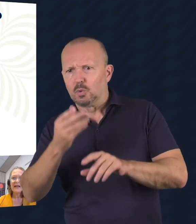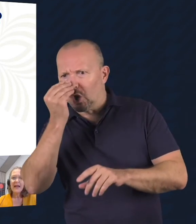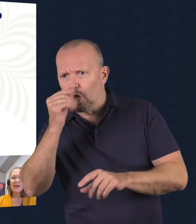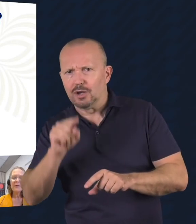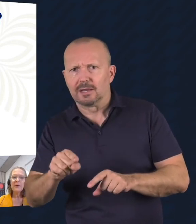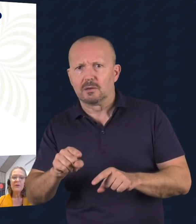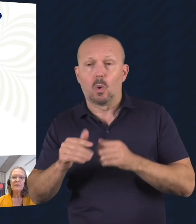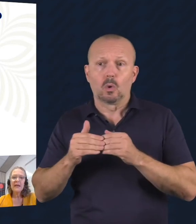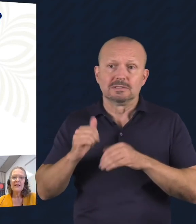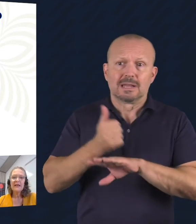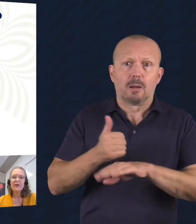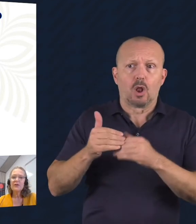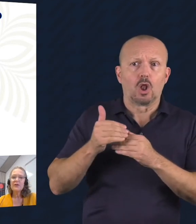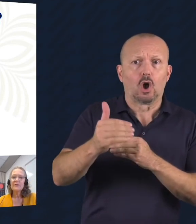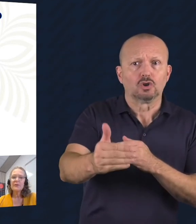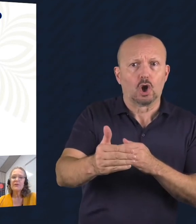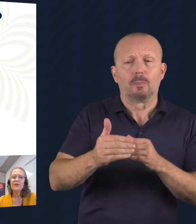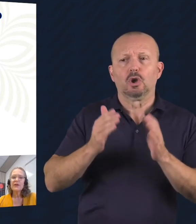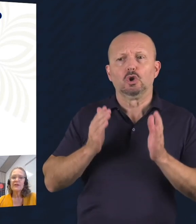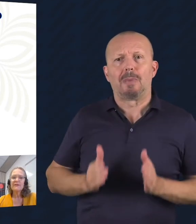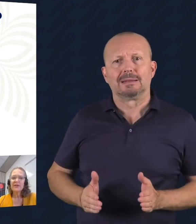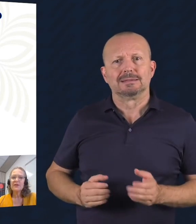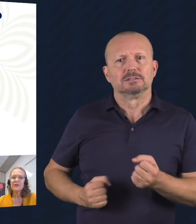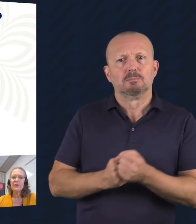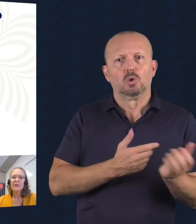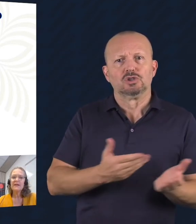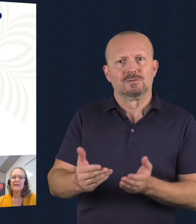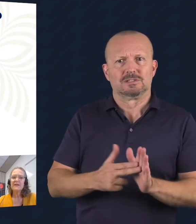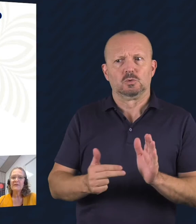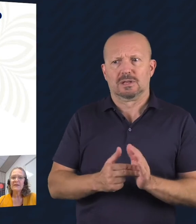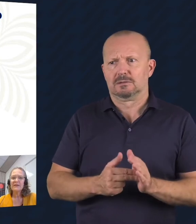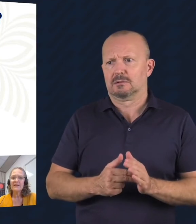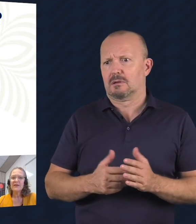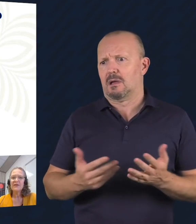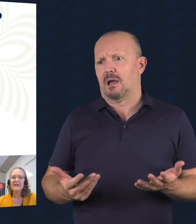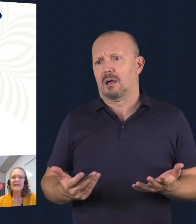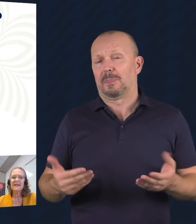How do we build and maintain long-term support structures for digital humanities services in New Zealand,